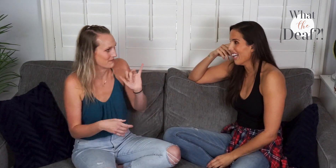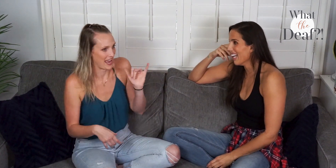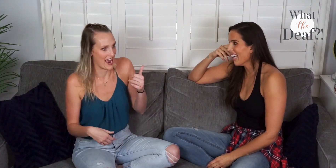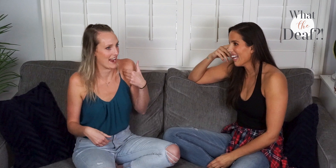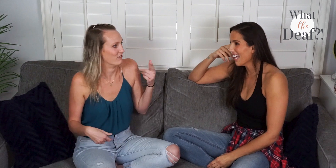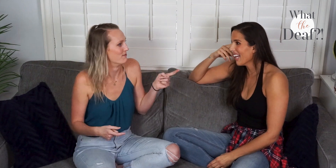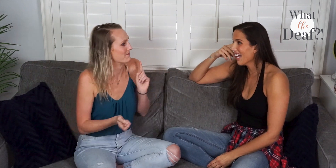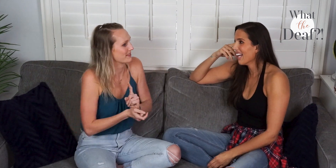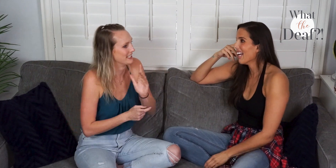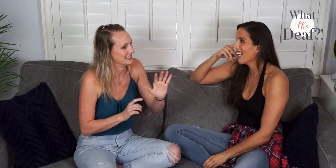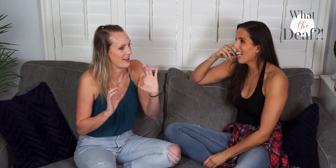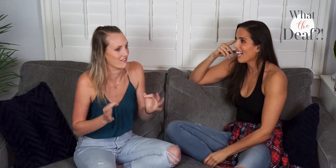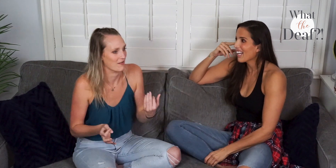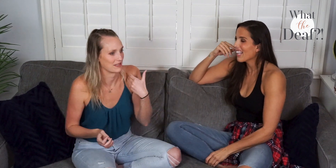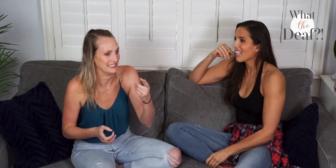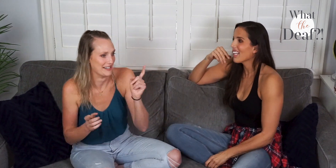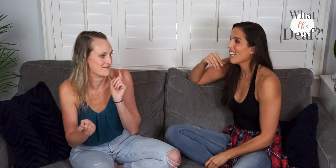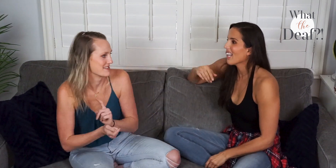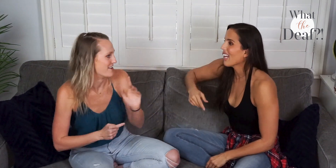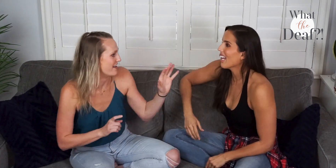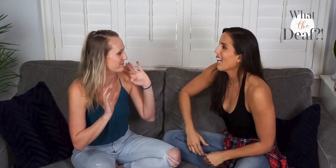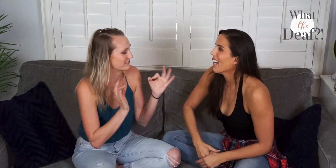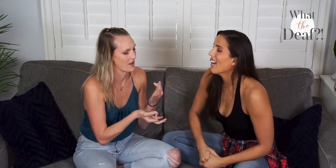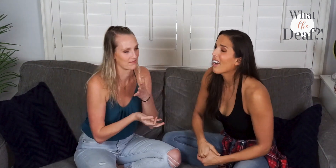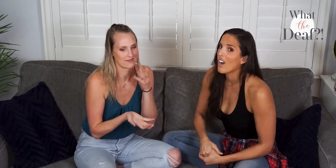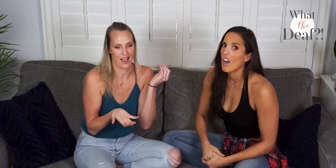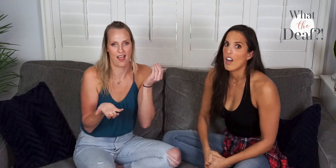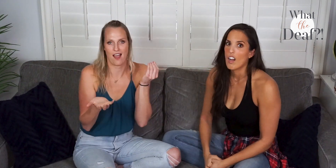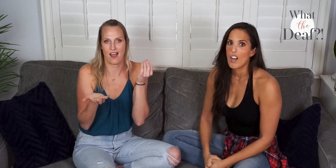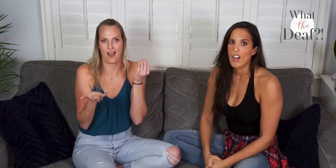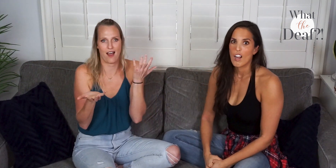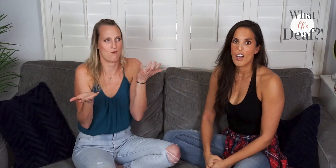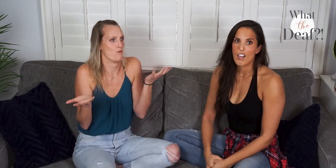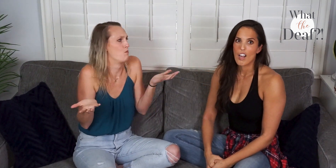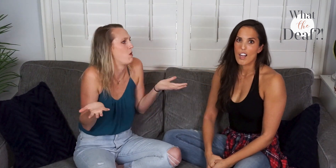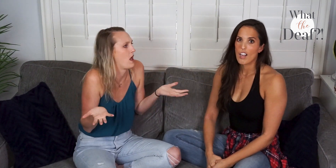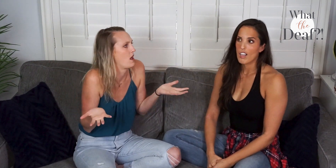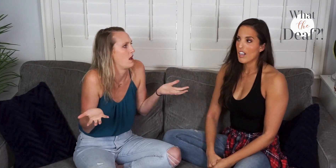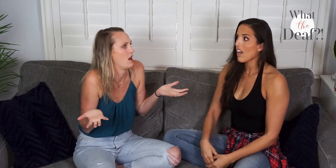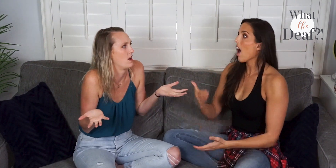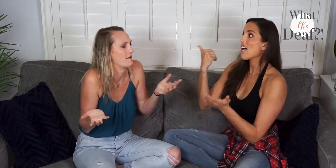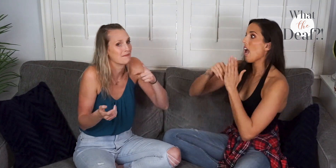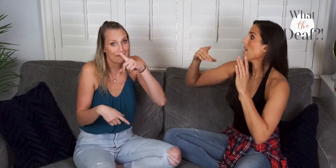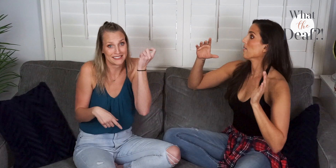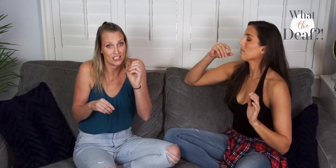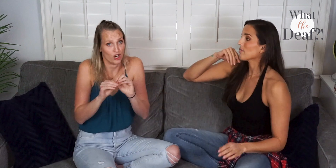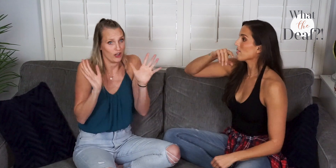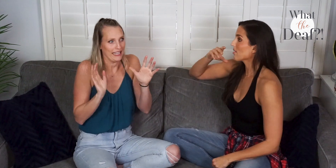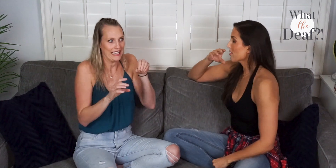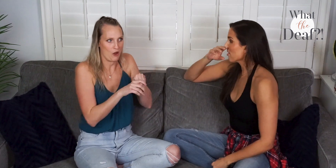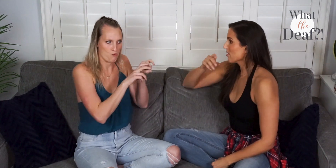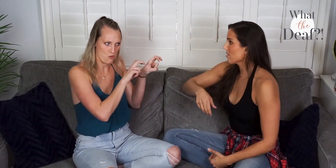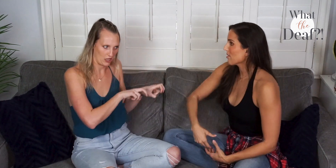Like have you met him family? Has he met your family? And I mean, what? - Again- 'Cause clearly